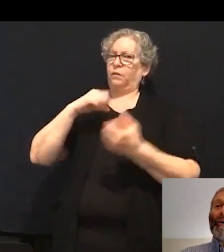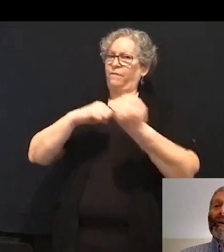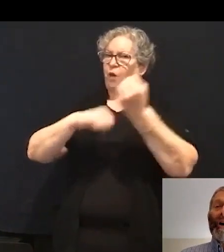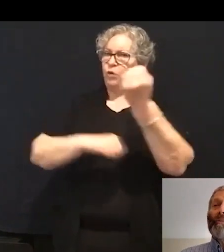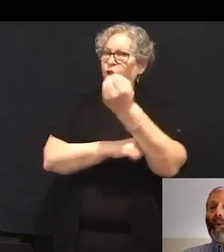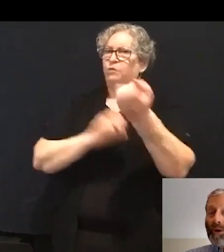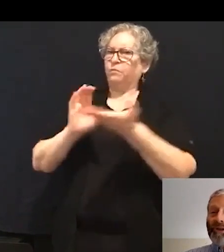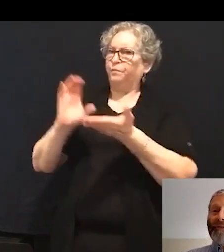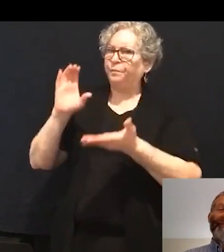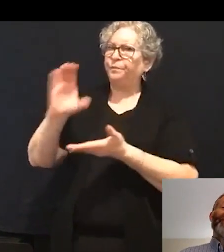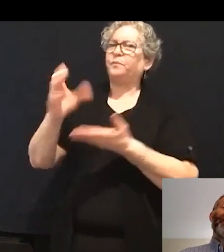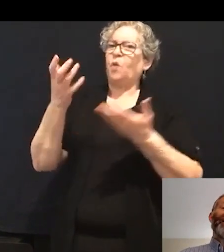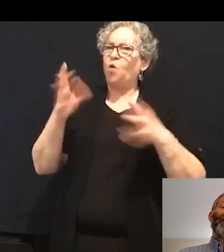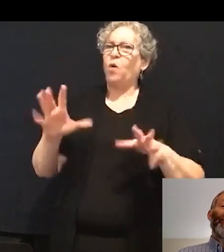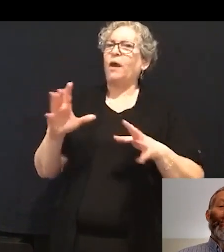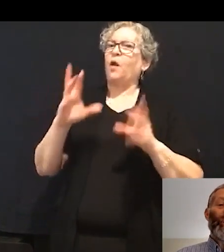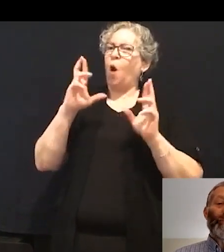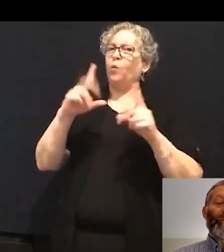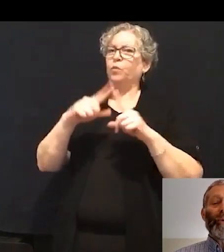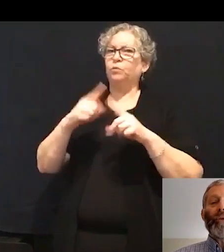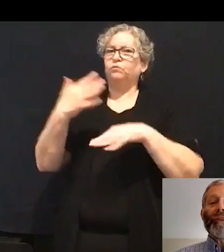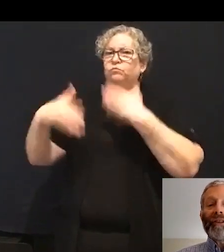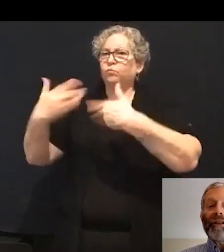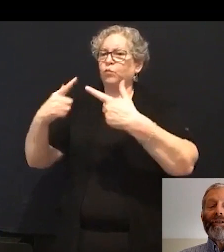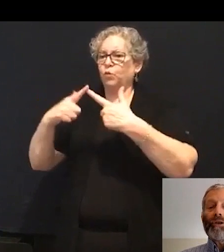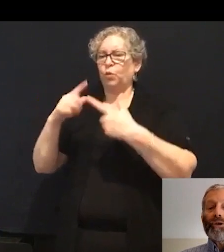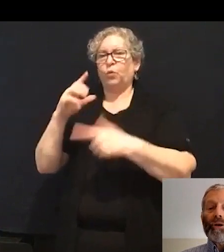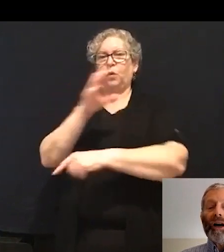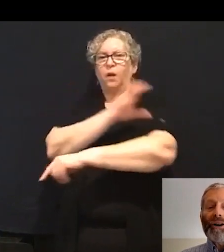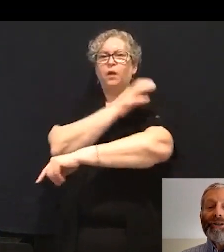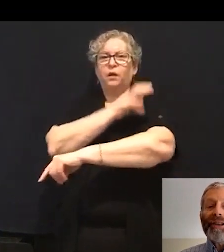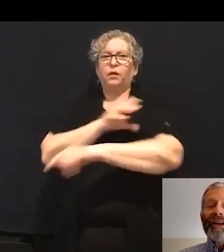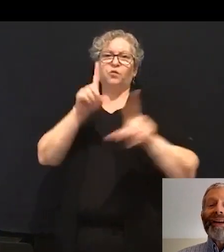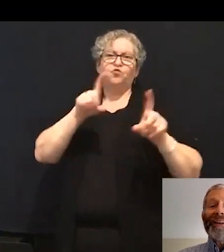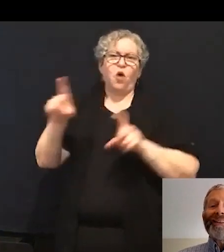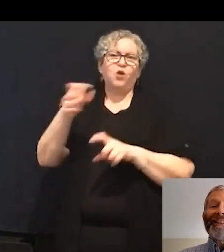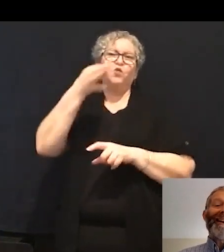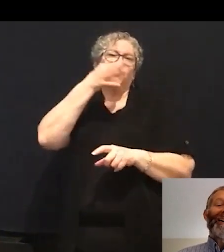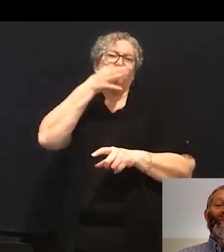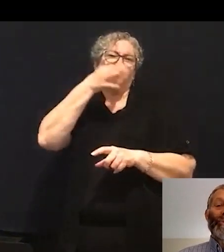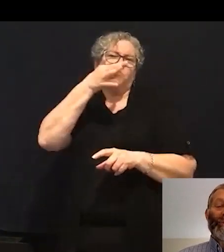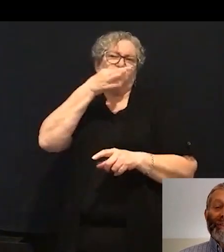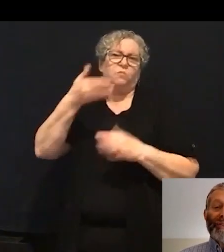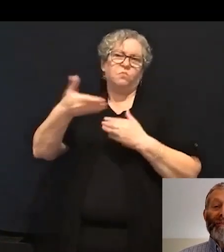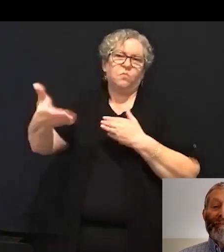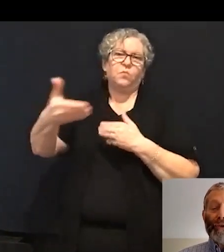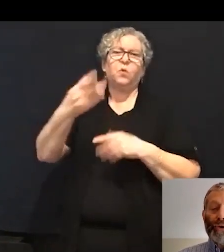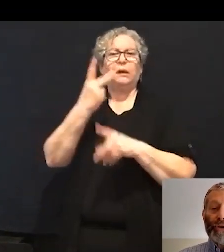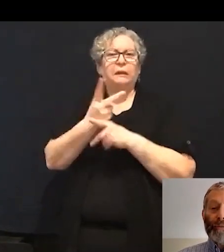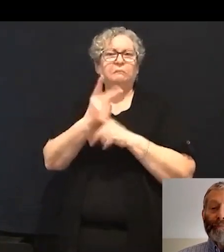are more sophisticated and we hope to move into clinical trials in the not too distant future.